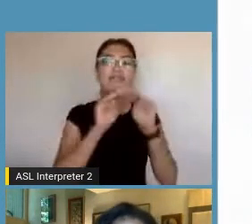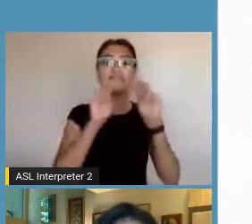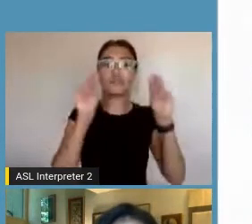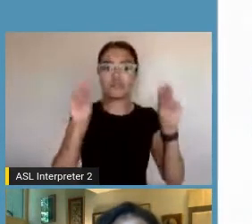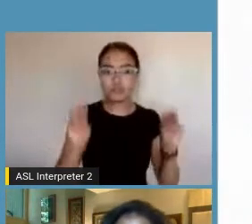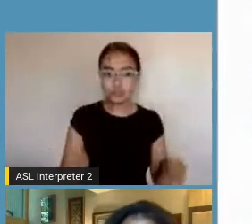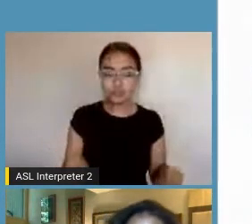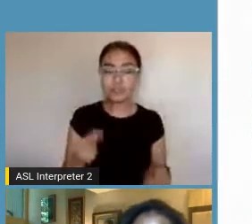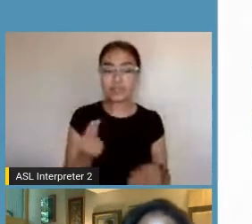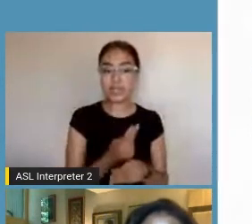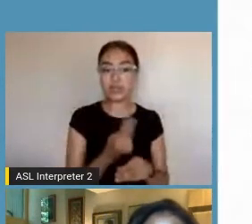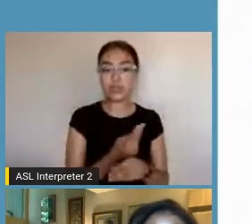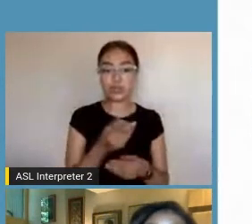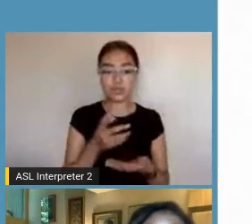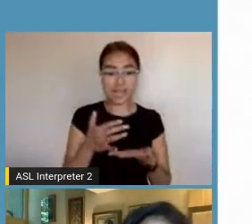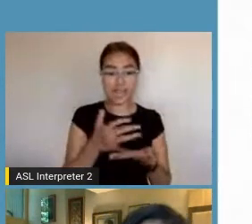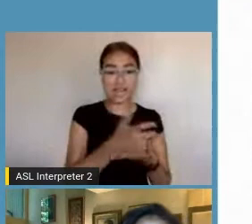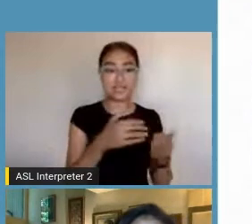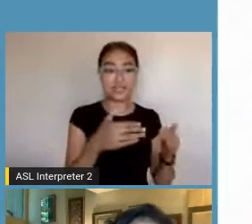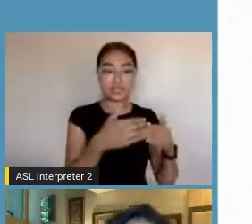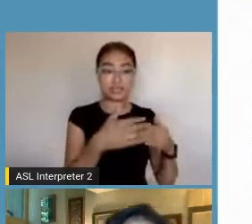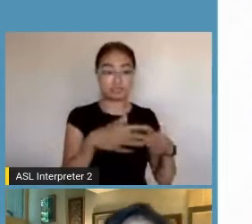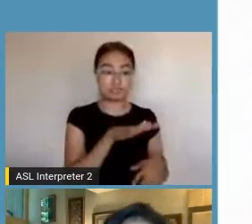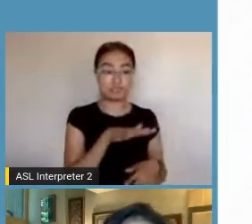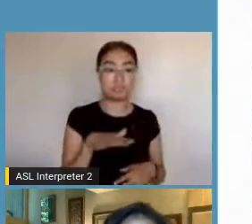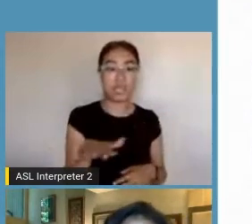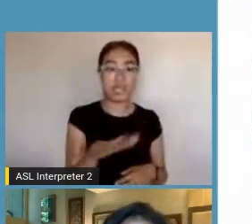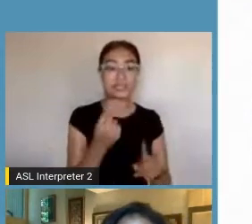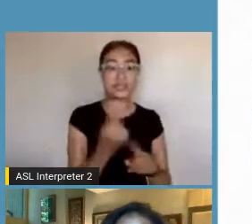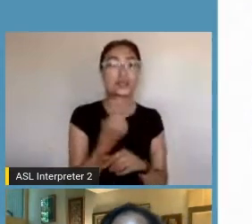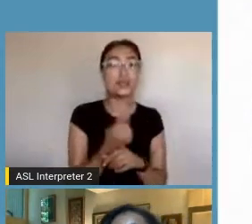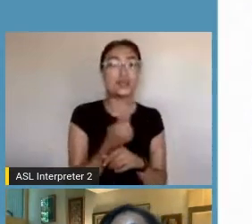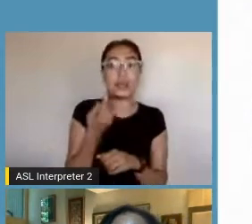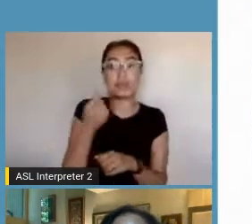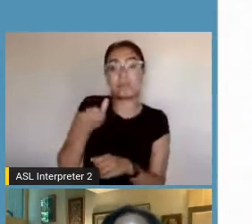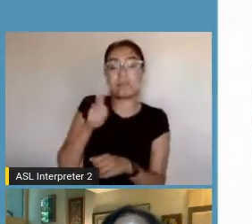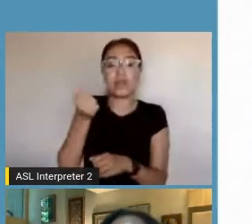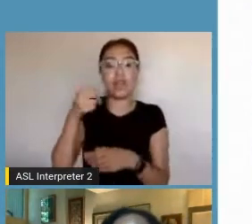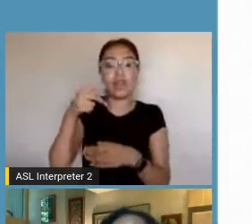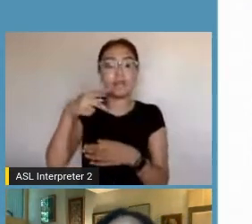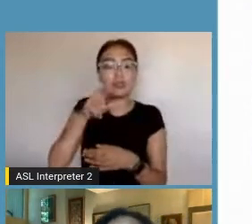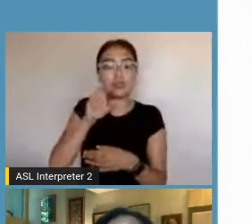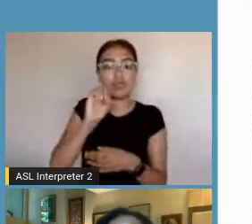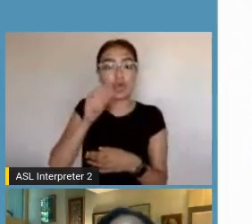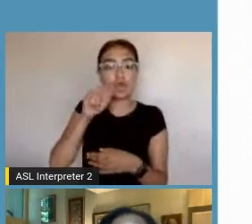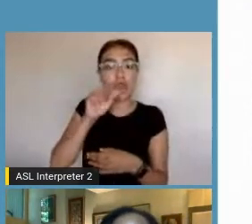space, but also use the other program is past perfect software, if you use collection space